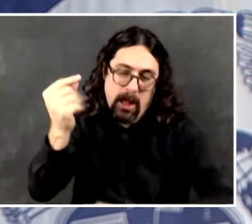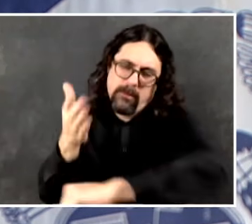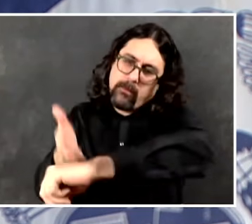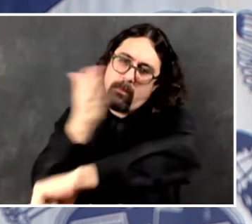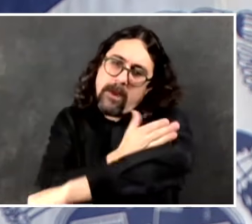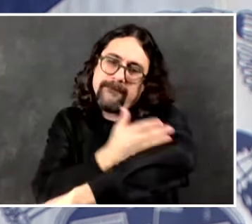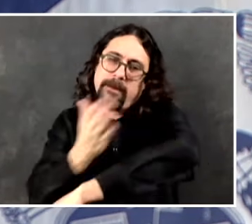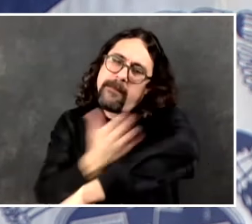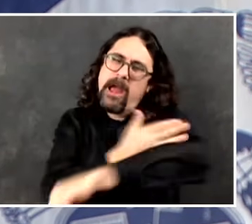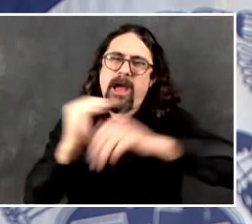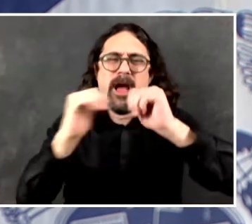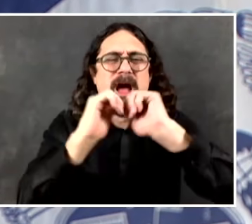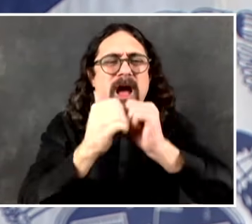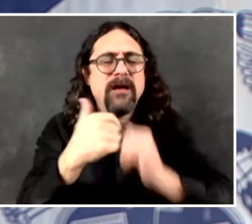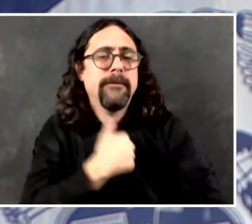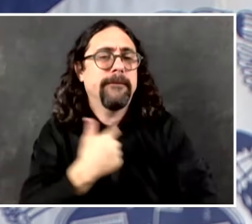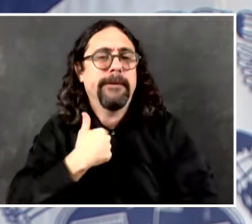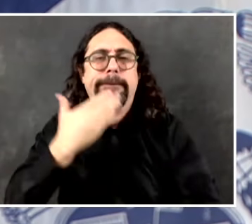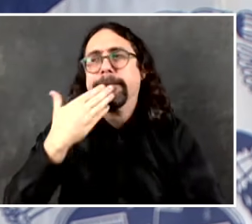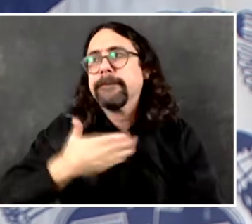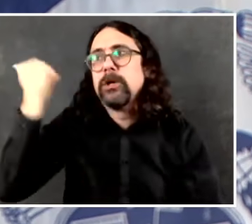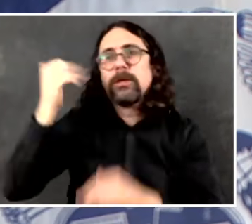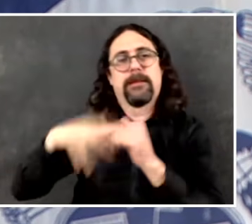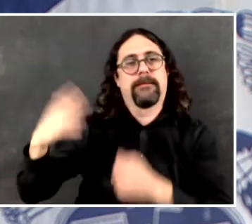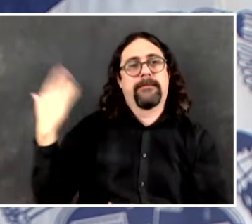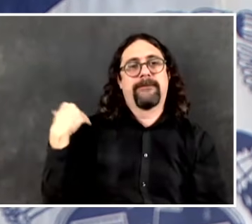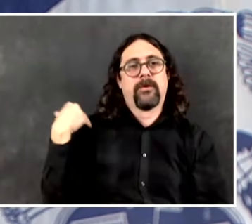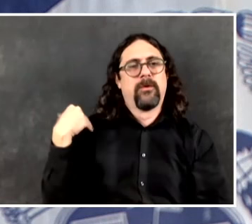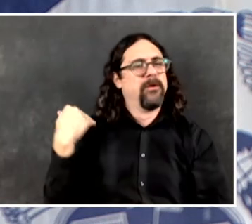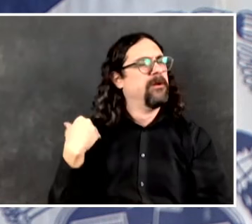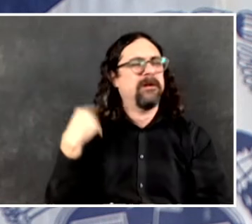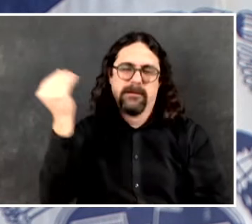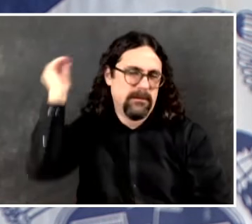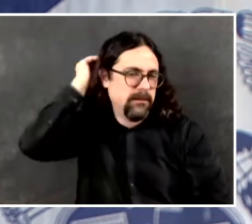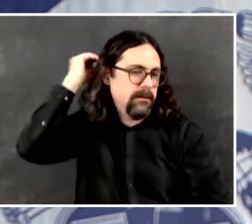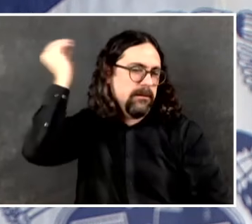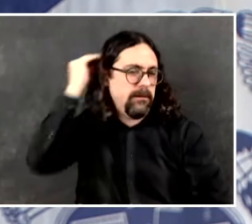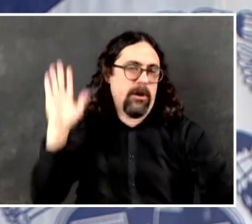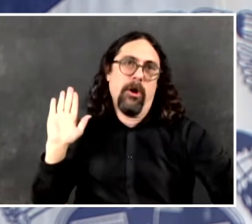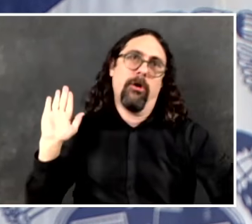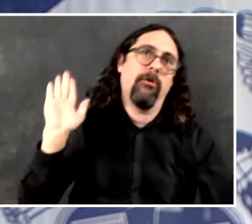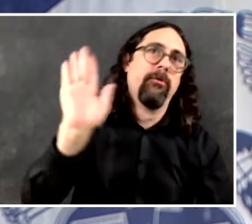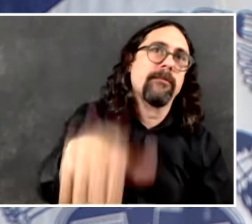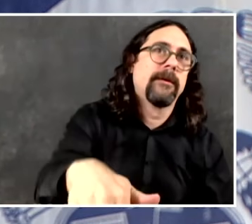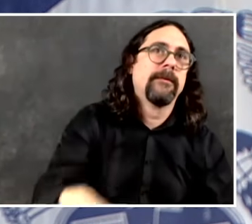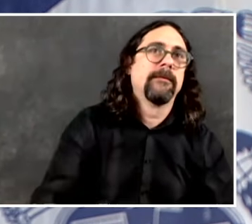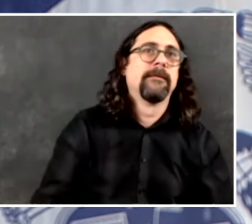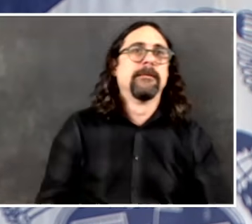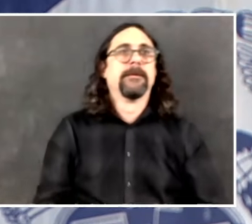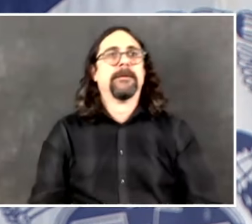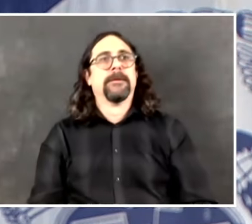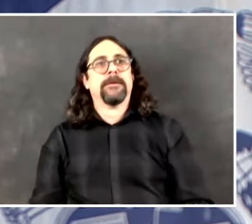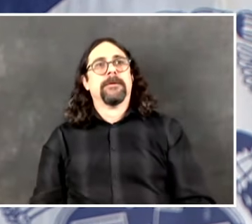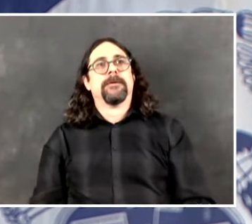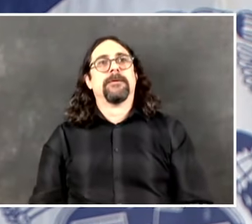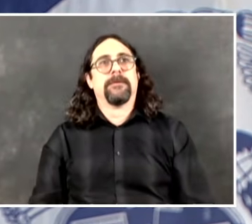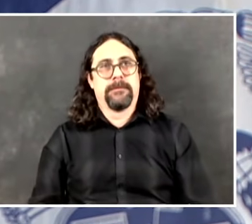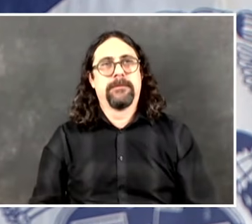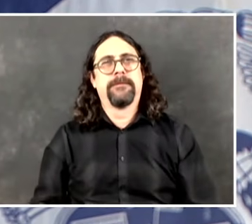JUST SOCIETY THAN THE ONE WE LEFT BEHIND. I DON'T WANT TO SEE LET'S GO BACK TO THE ATSTUS QUO WE HAD BEFORE.